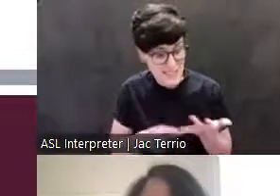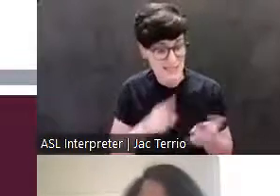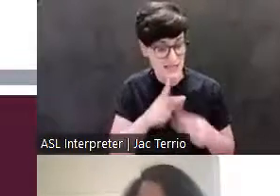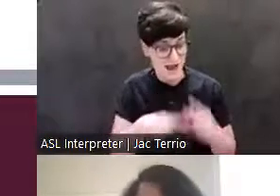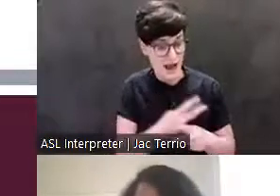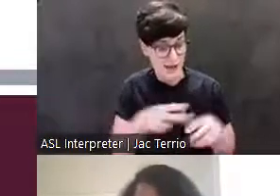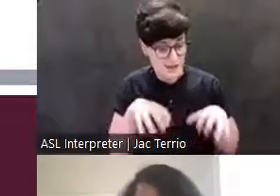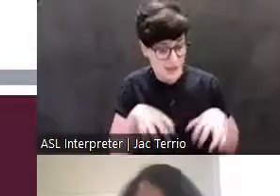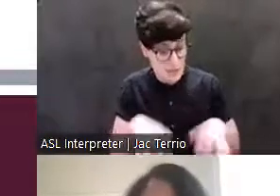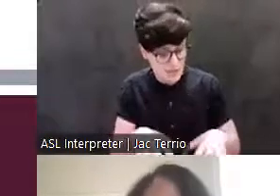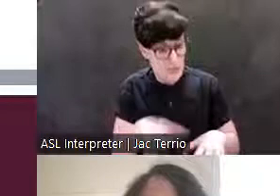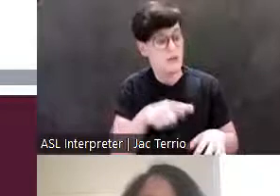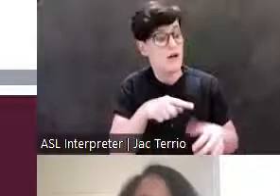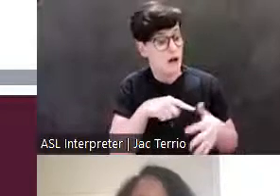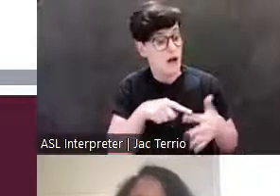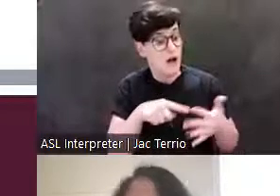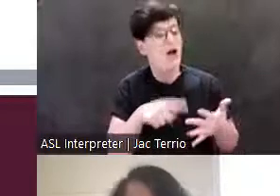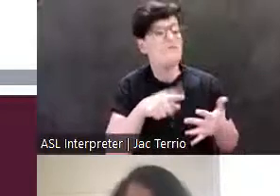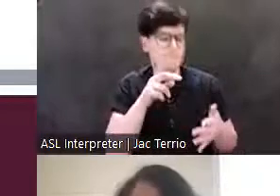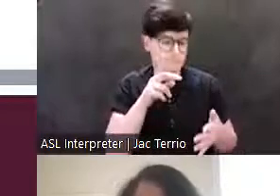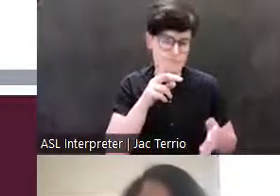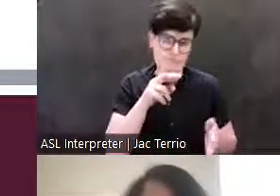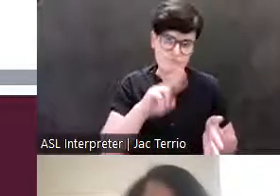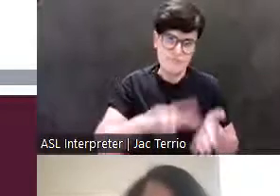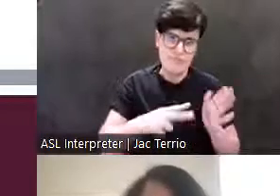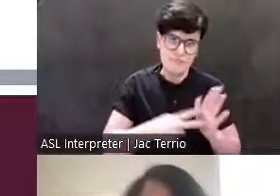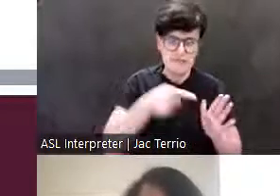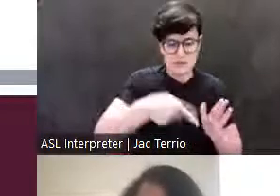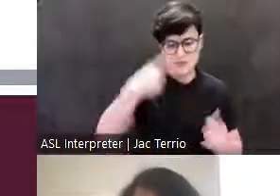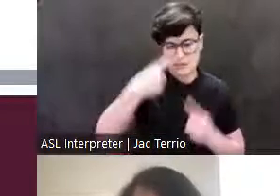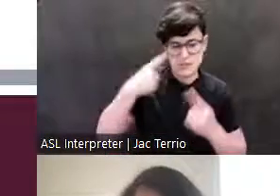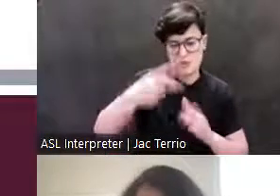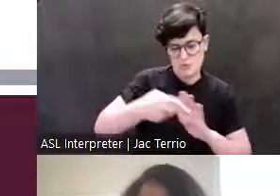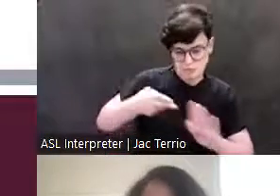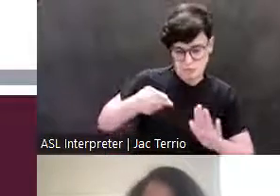That person would be considered to have a disability under the FHA and would be protected